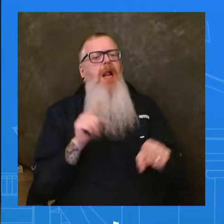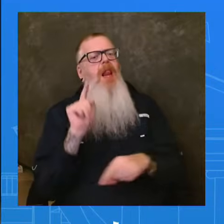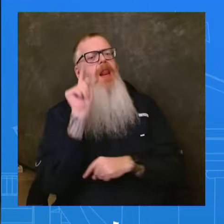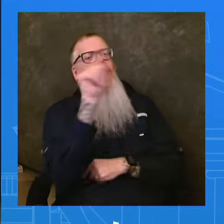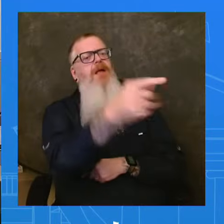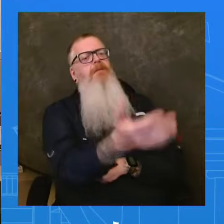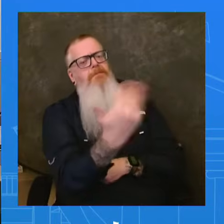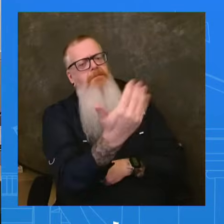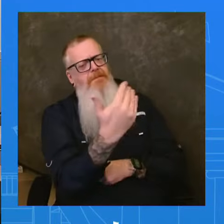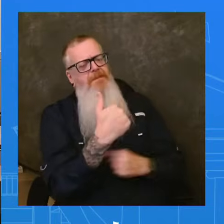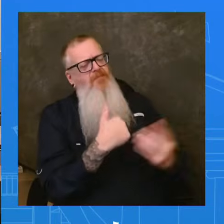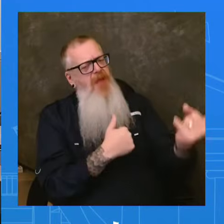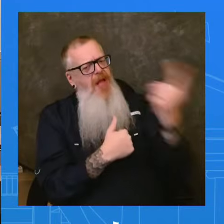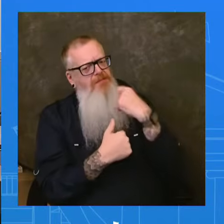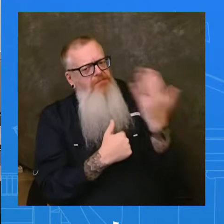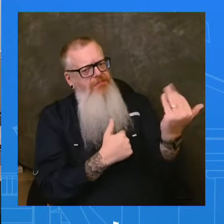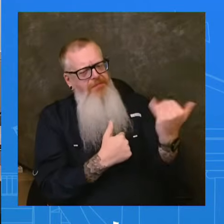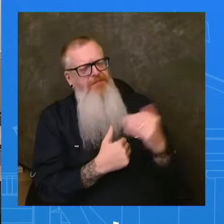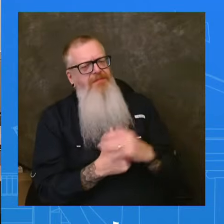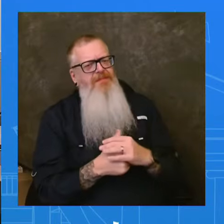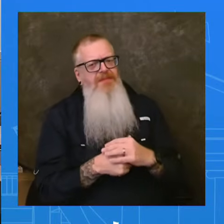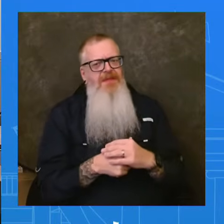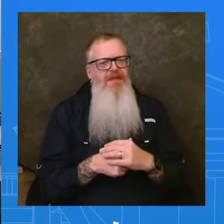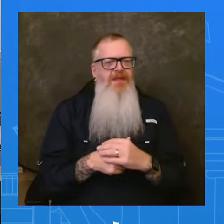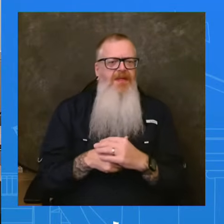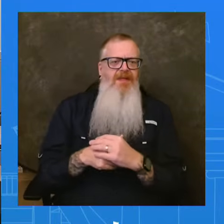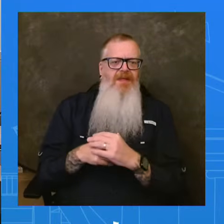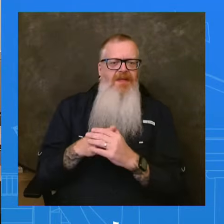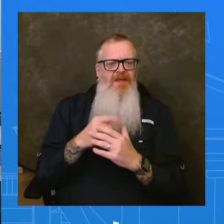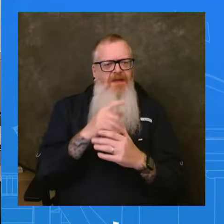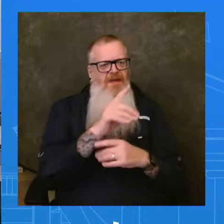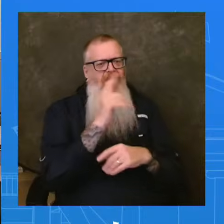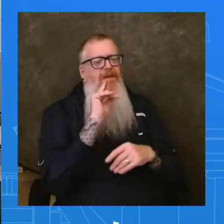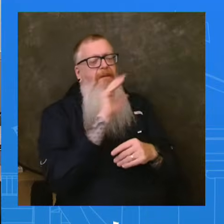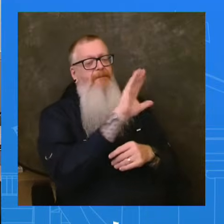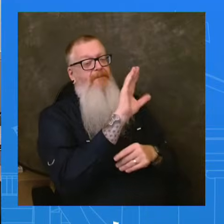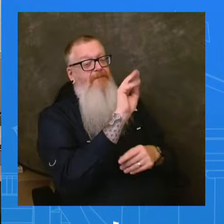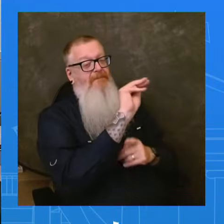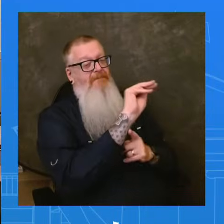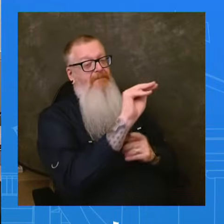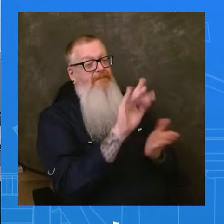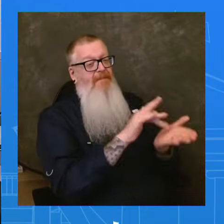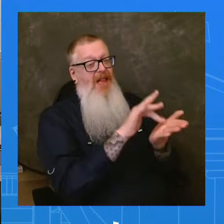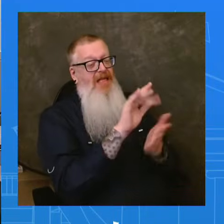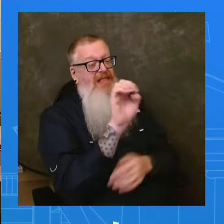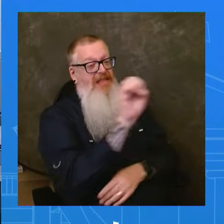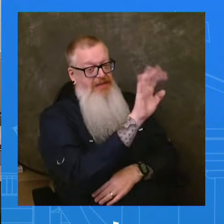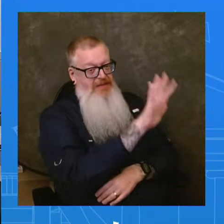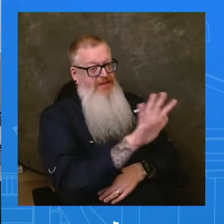So, more on the -- on the Middle East. Ms. Jean-Pierre: Yeah. The Press: At this point, does the White House understand that Israel is planning